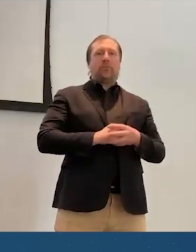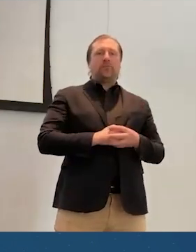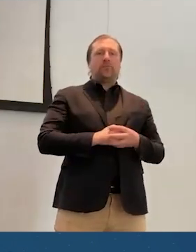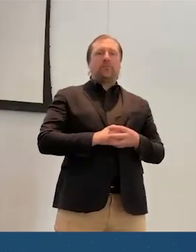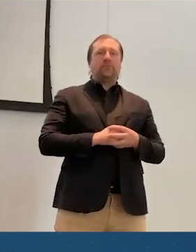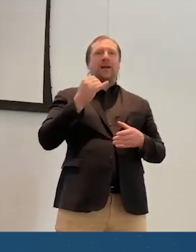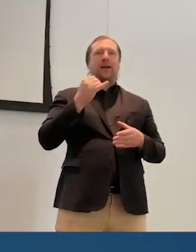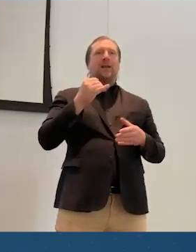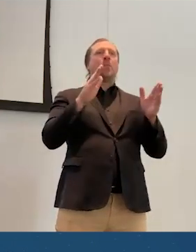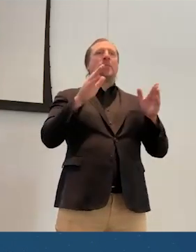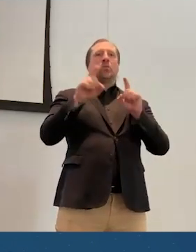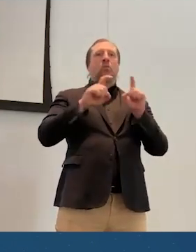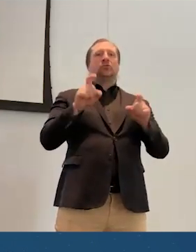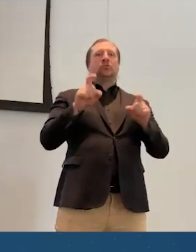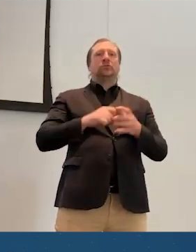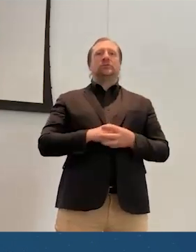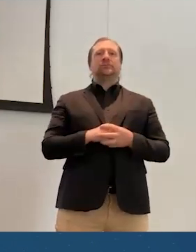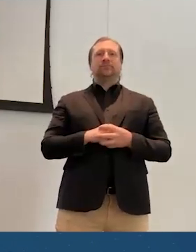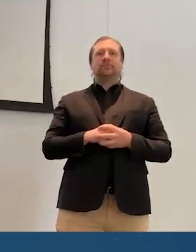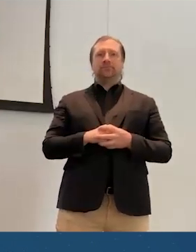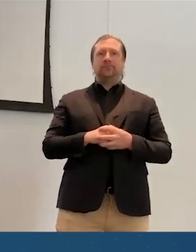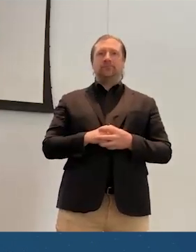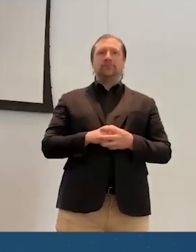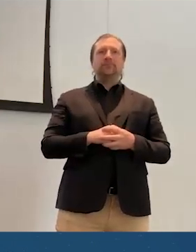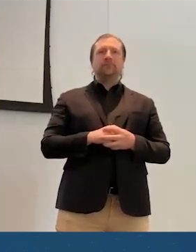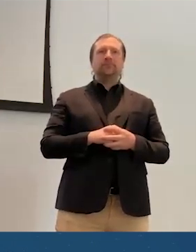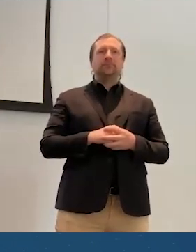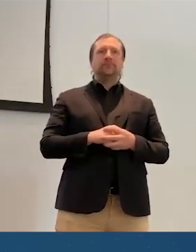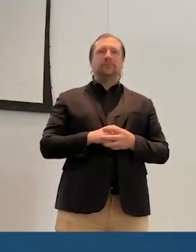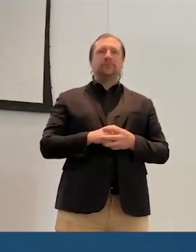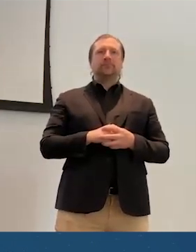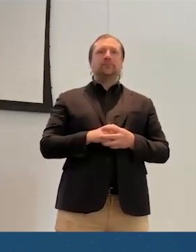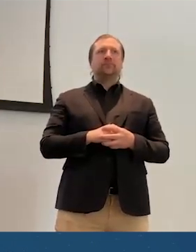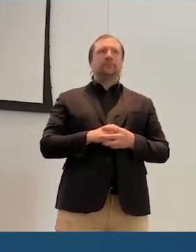I don't know if we have time for questions, but-- We've got a minute or two.